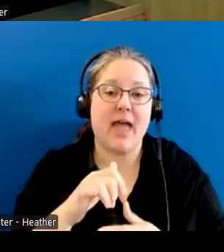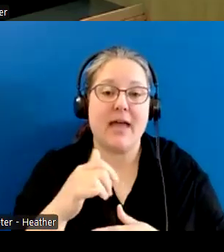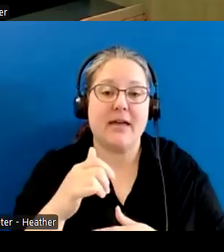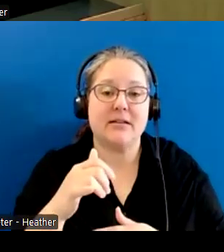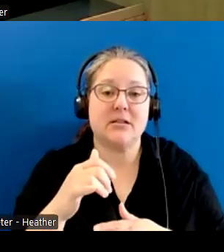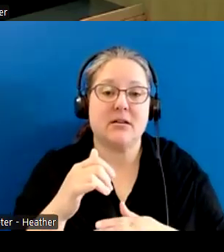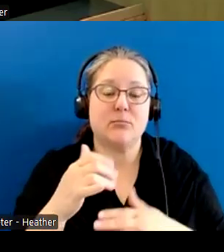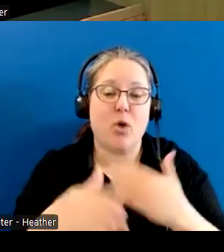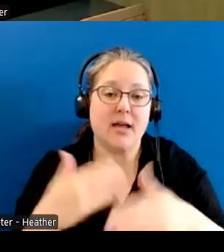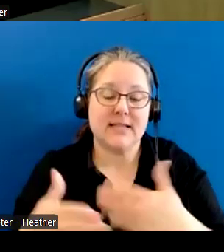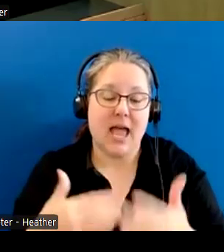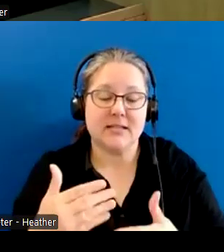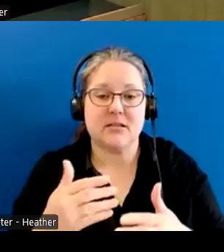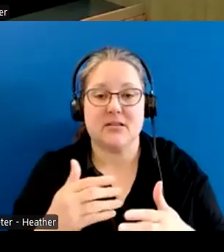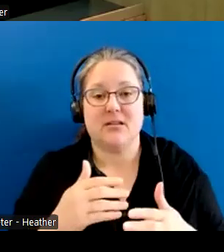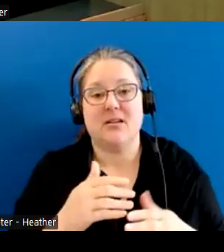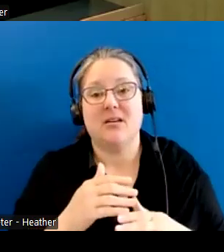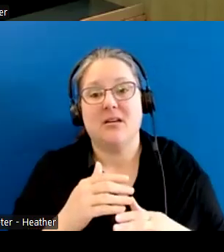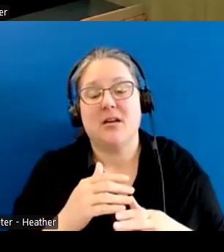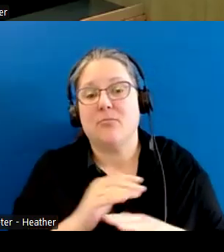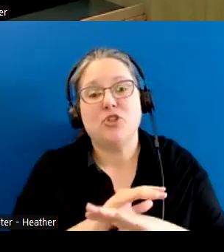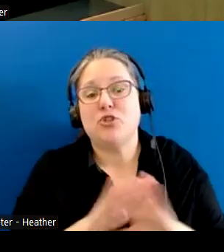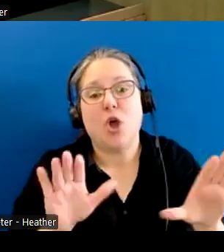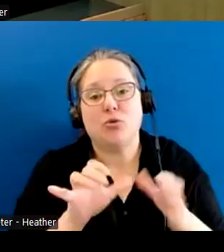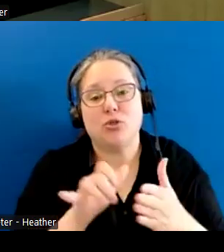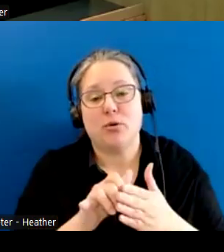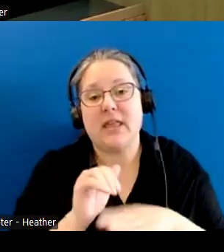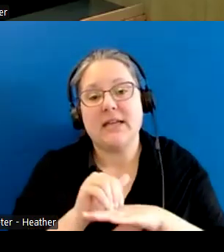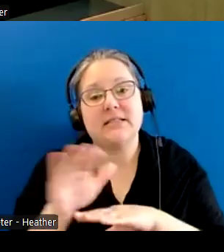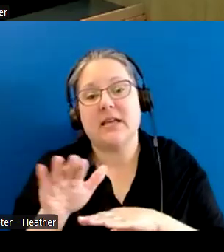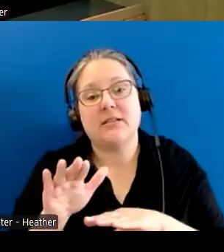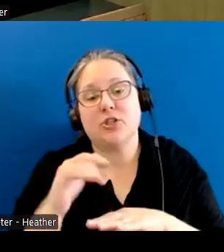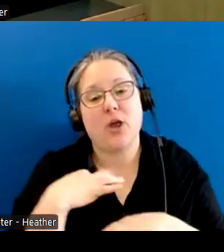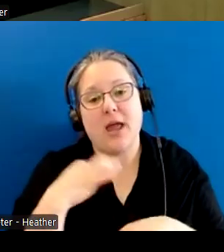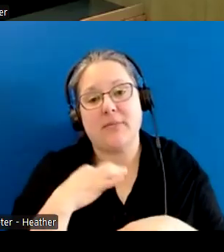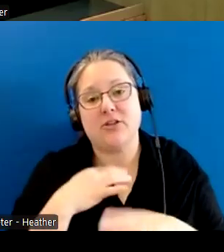her feeling is that um don't do that. Submit your applications the way you want to. That's